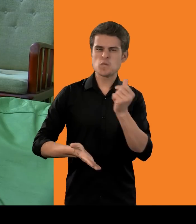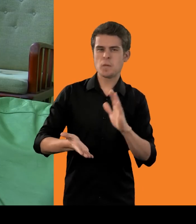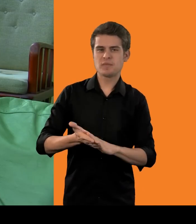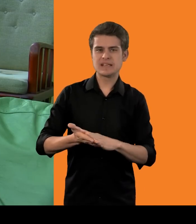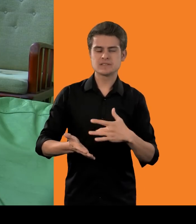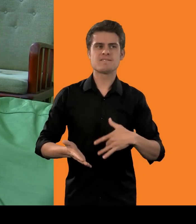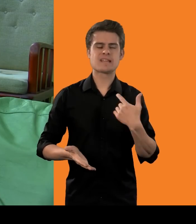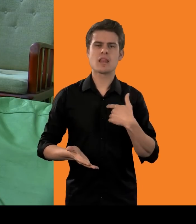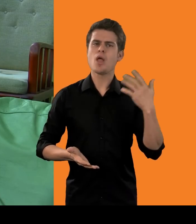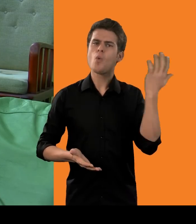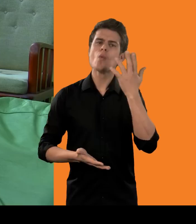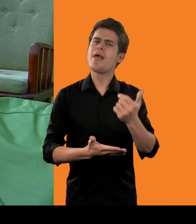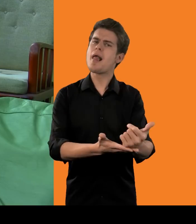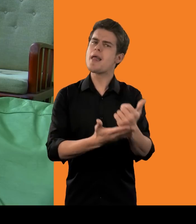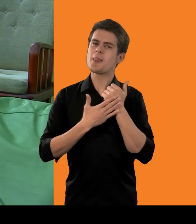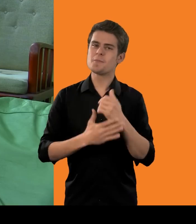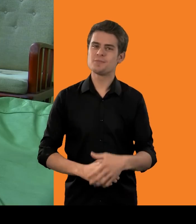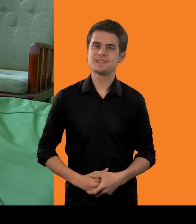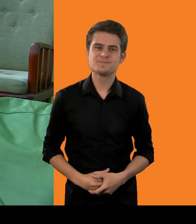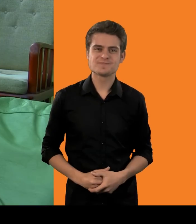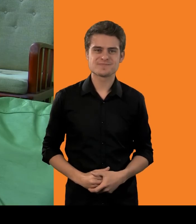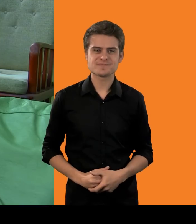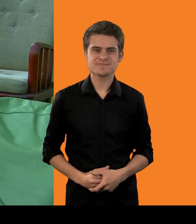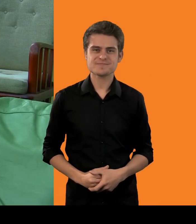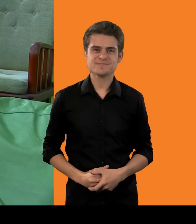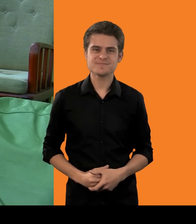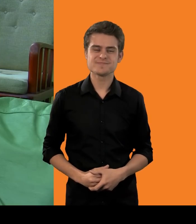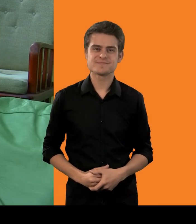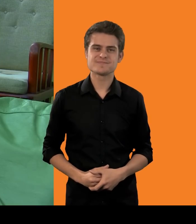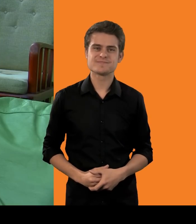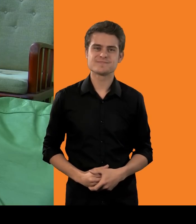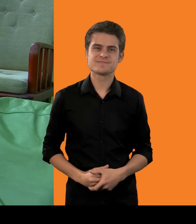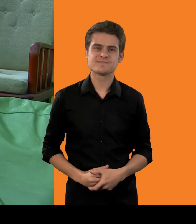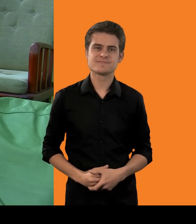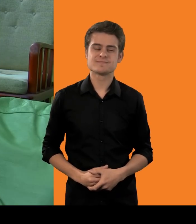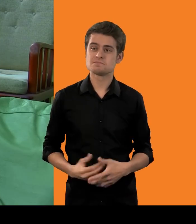stay calm, take long deep breaths for a few minutes and I find that really helpful in the long run.